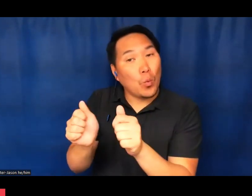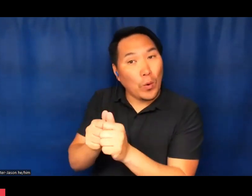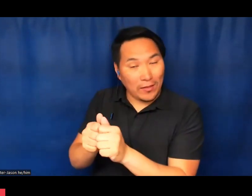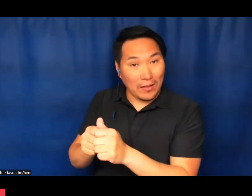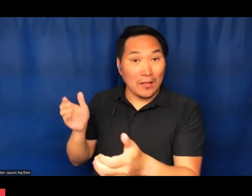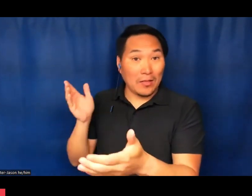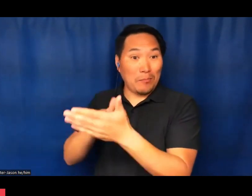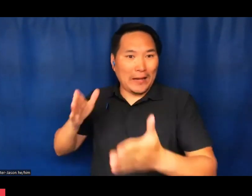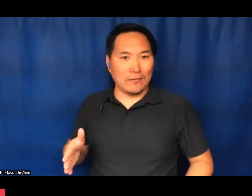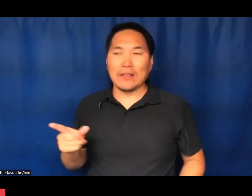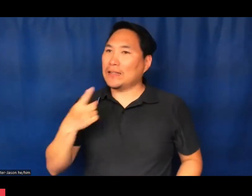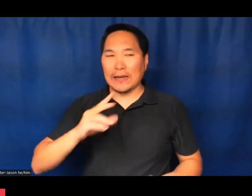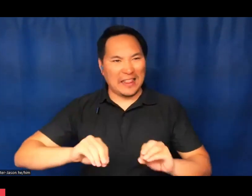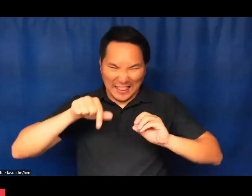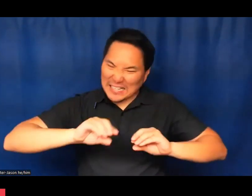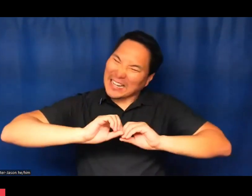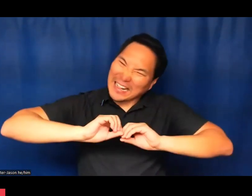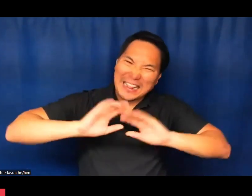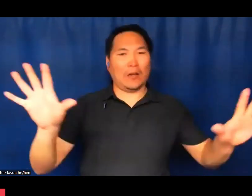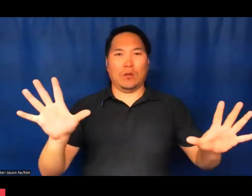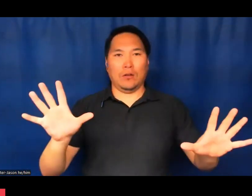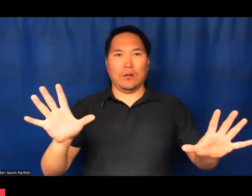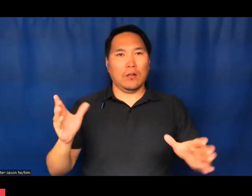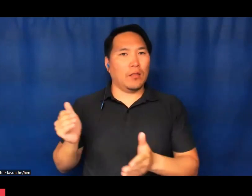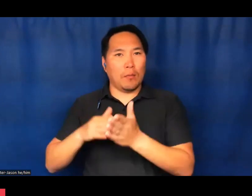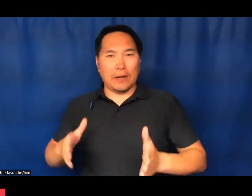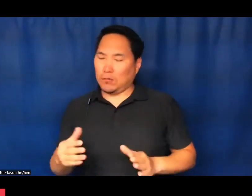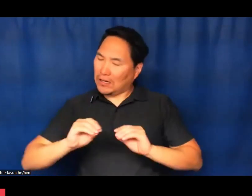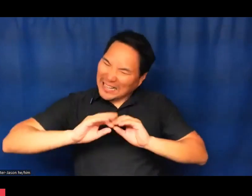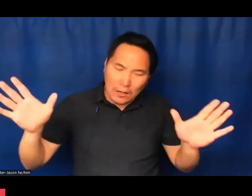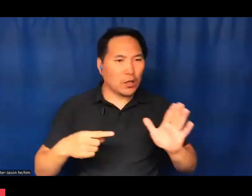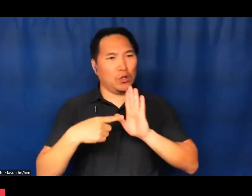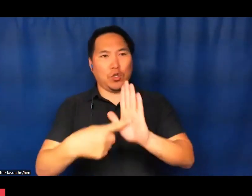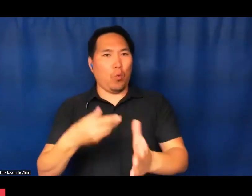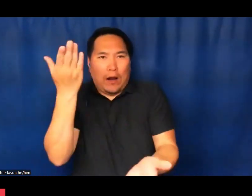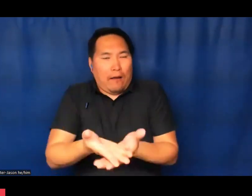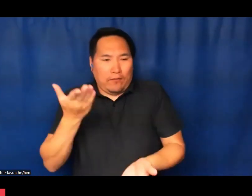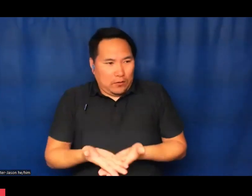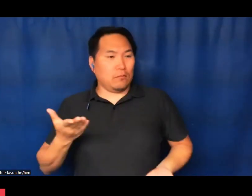This is a clear-cut case of the plaintiffs having shown sufficient evidence to meet the